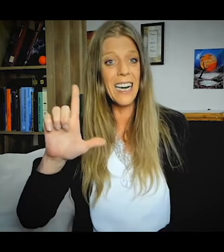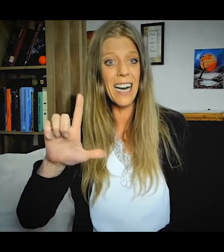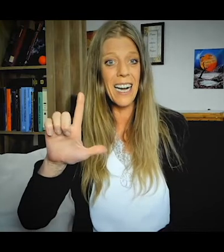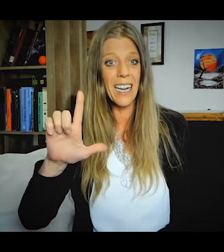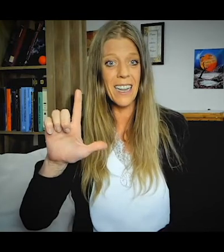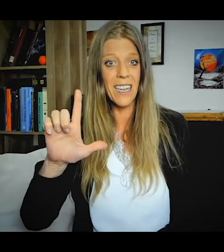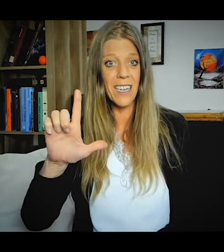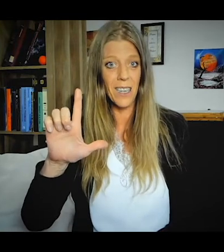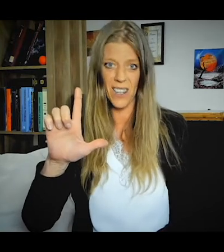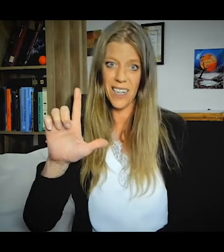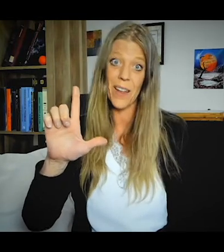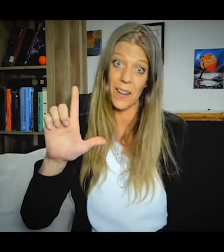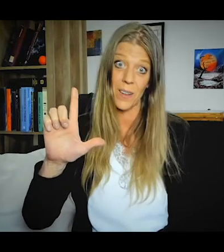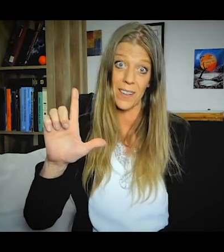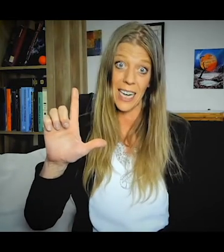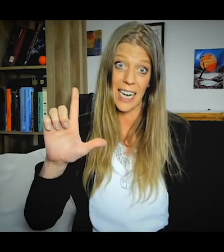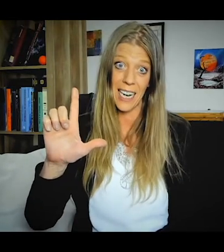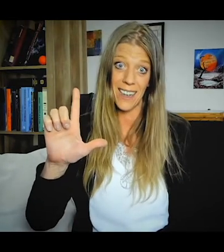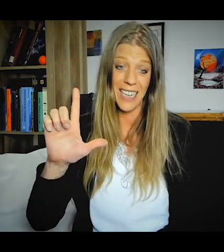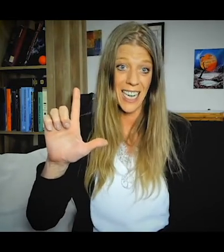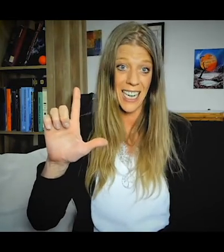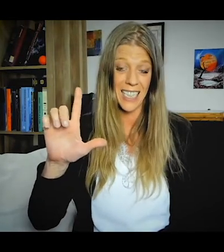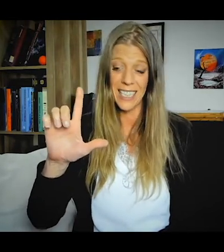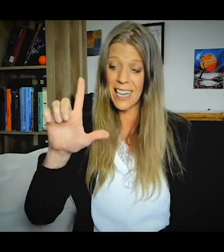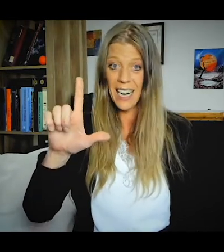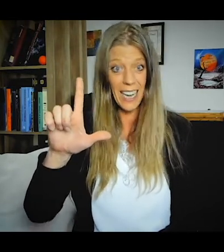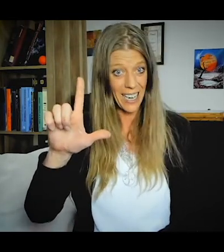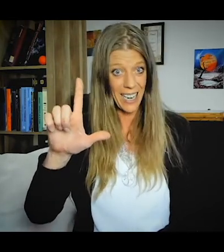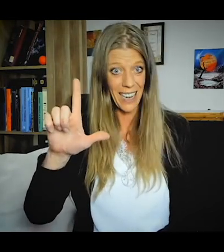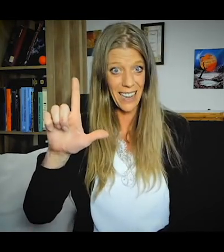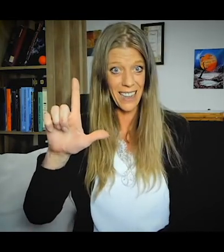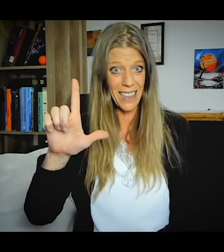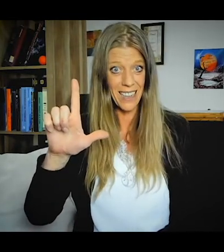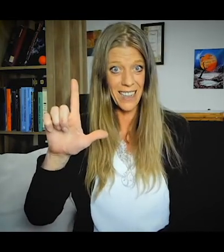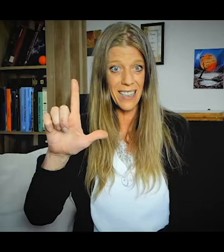L - Now that looks like an L, yes? - L -